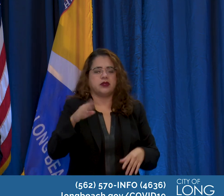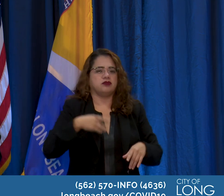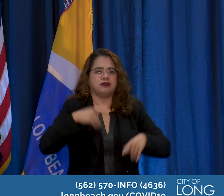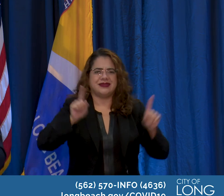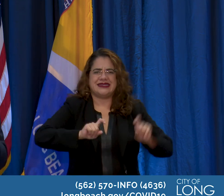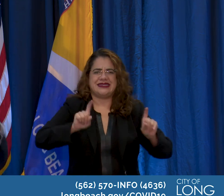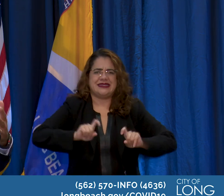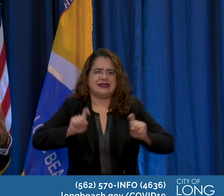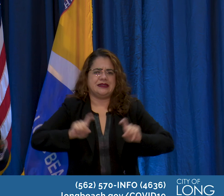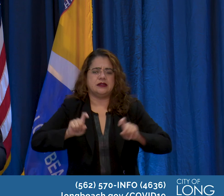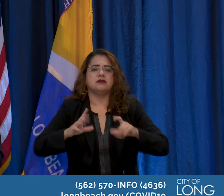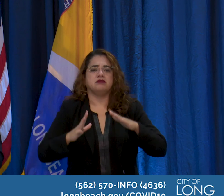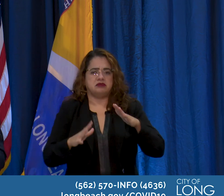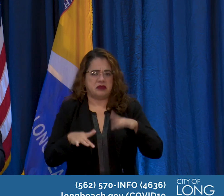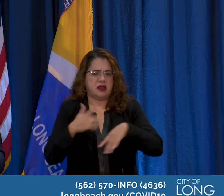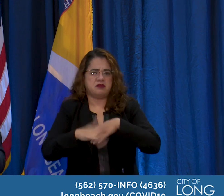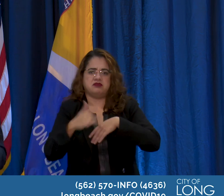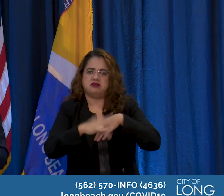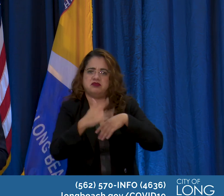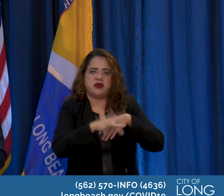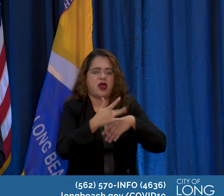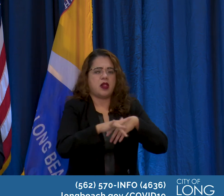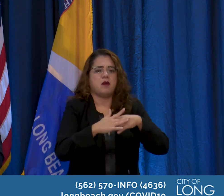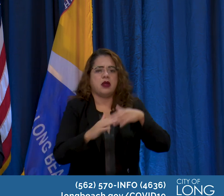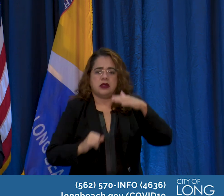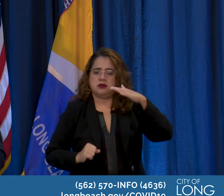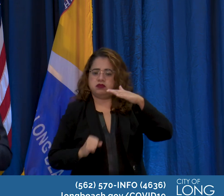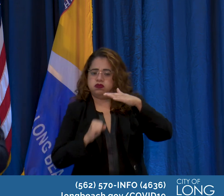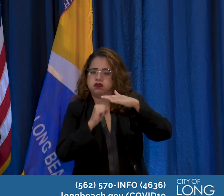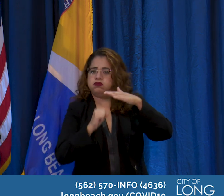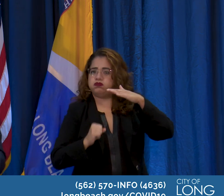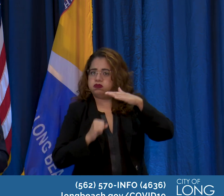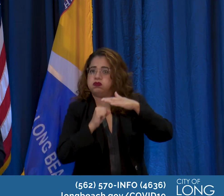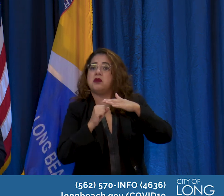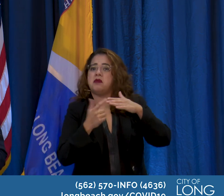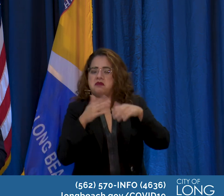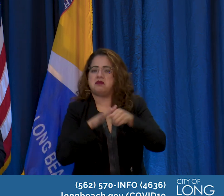We continue to have room at our testing sites day to day.